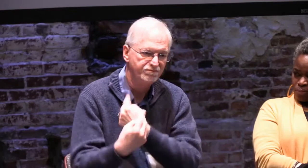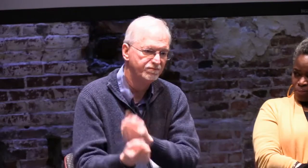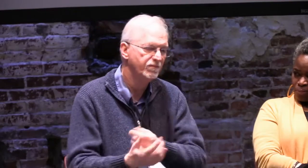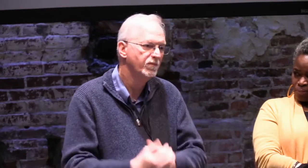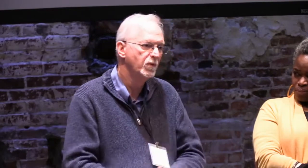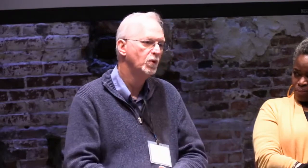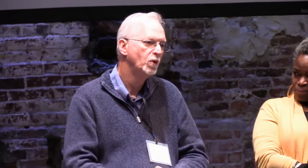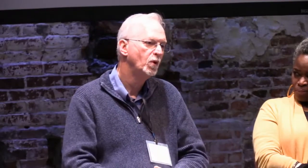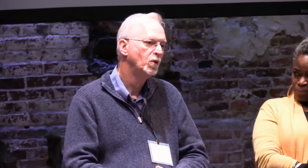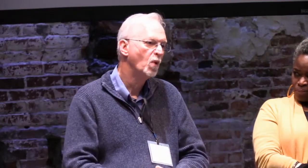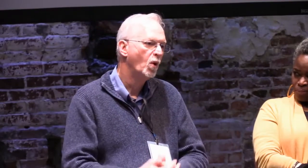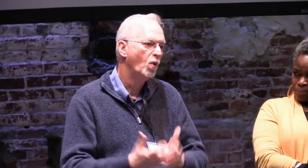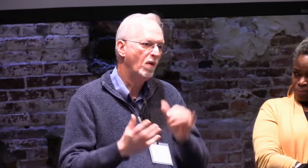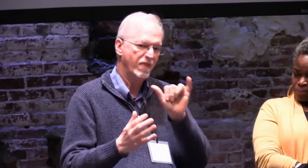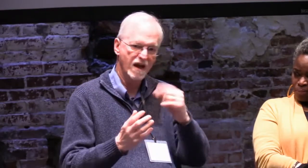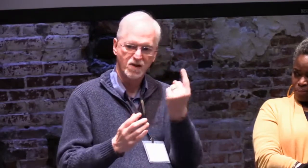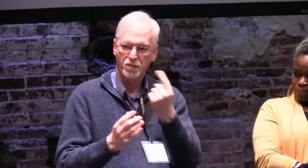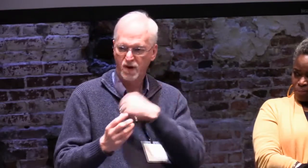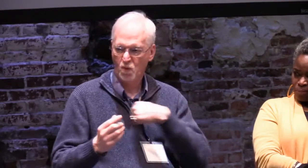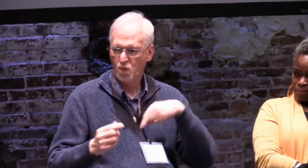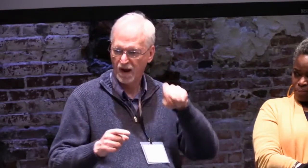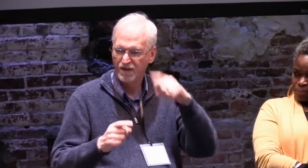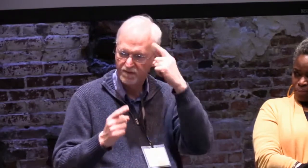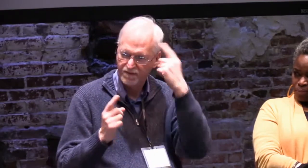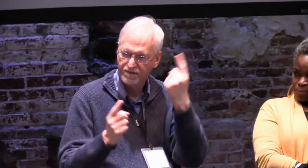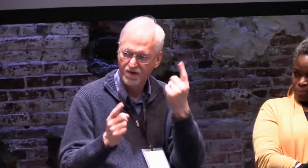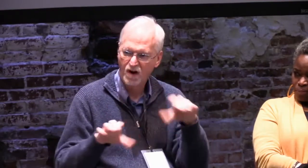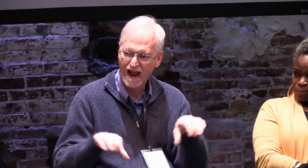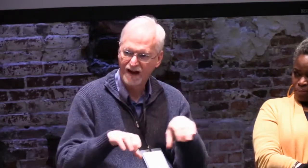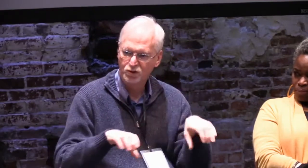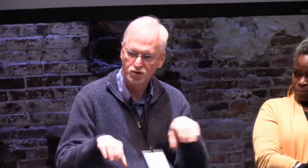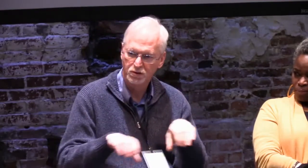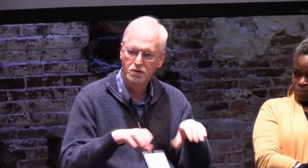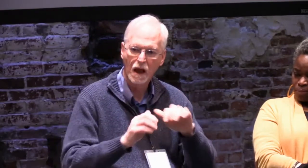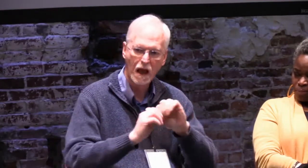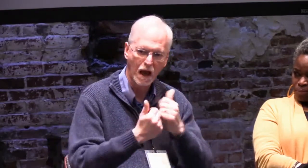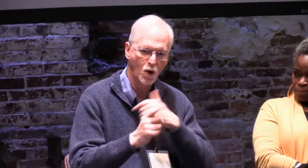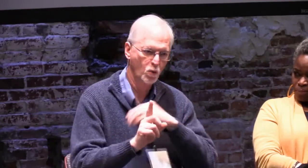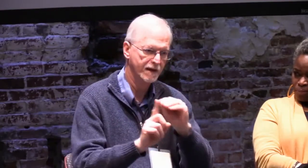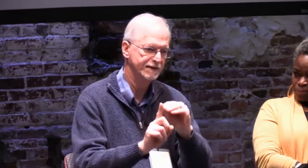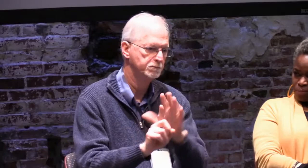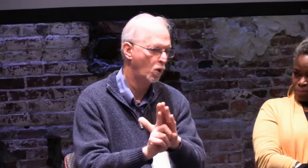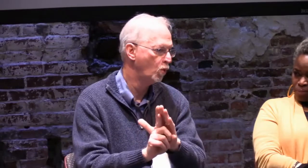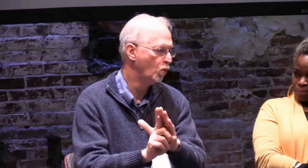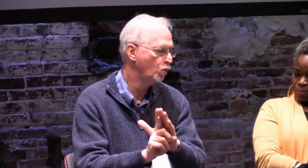and also work for NTID. And these are some of the things that we have to think about